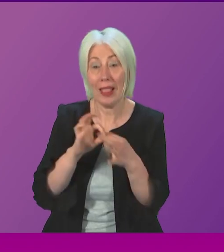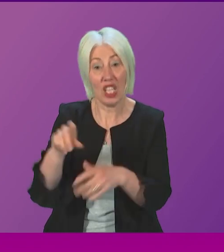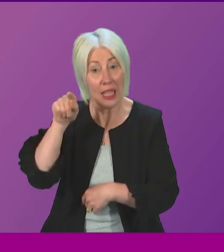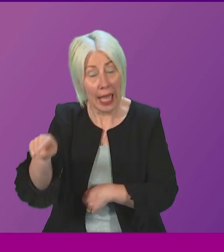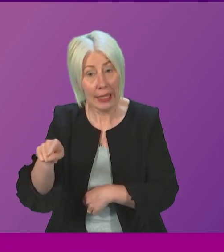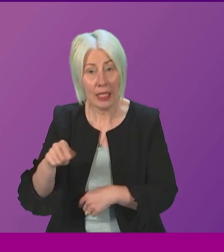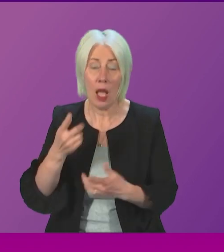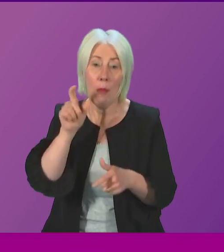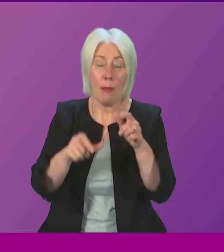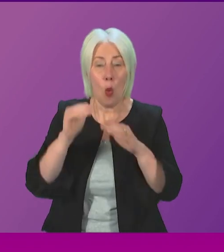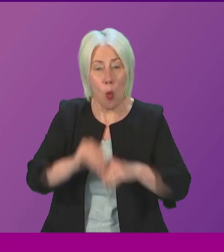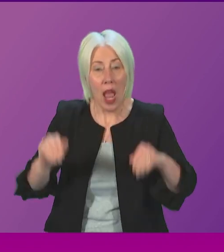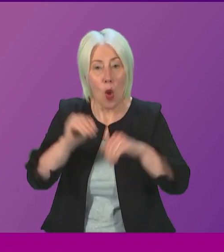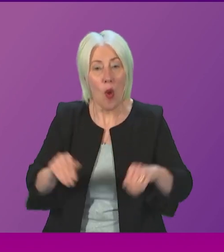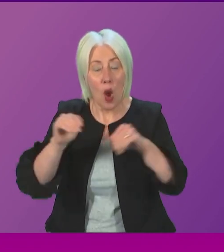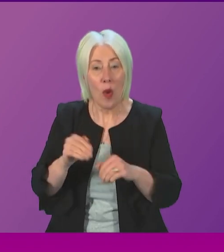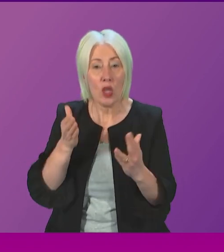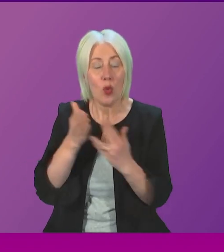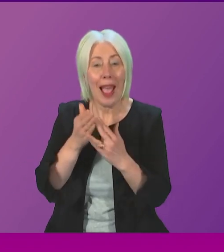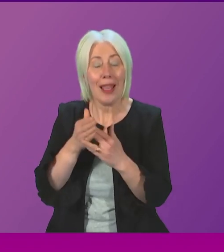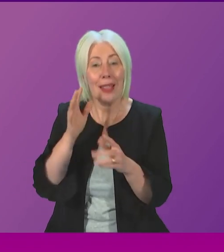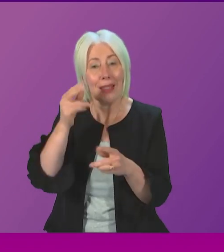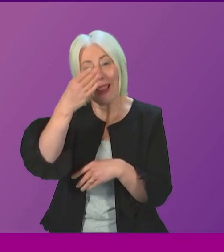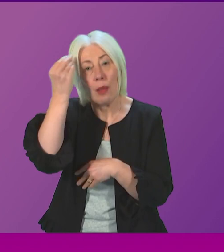Long waits to access dementia diagnosis and healthcare are not acceptable.